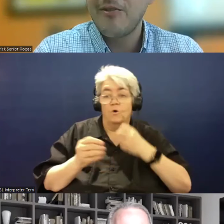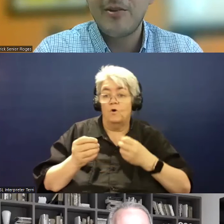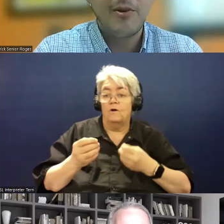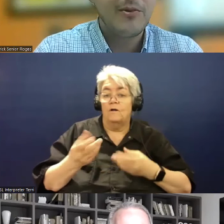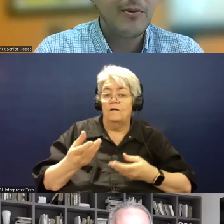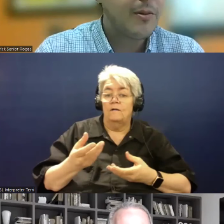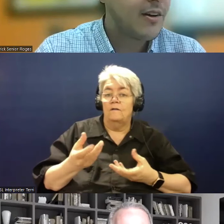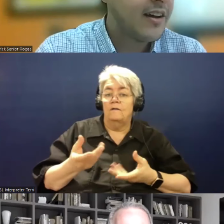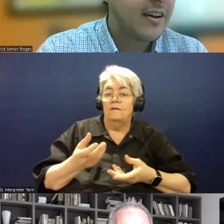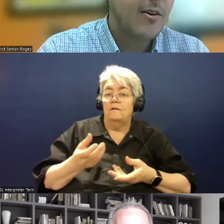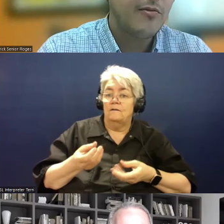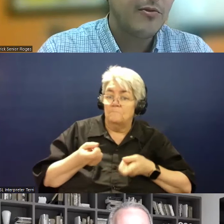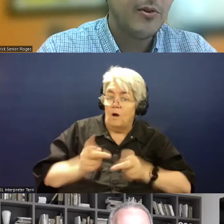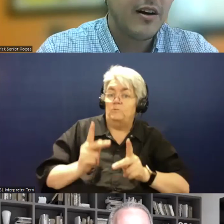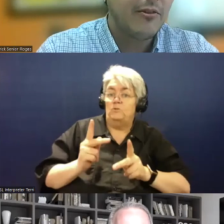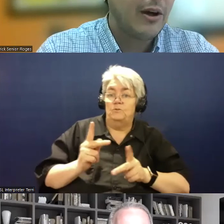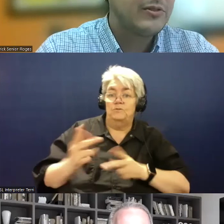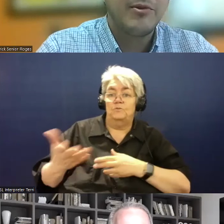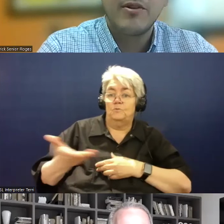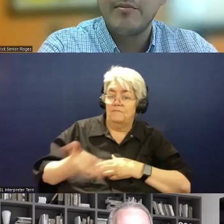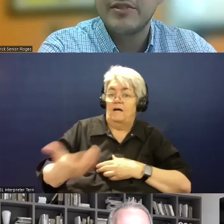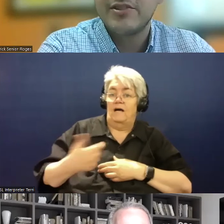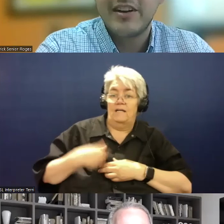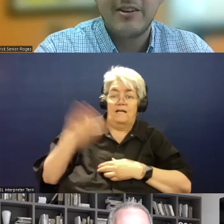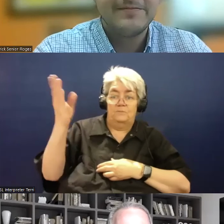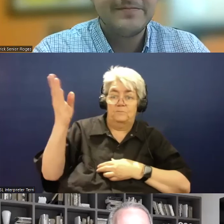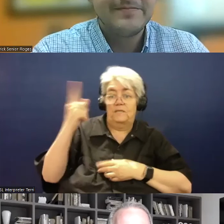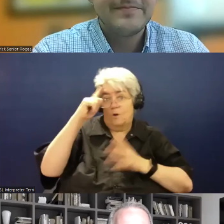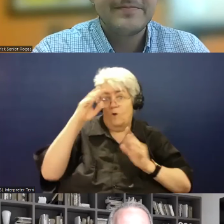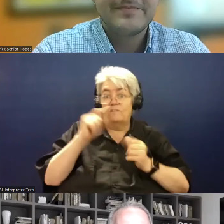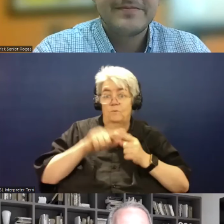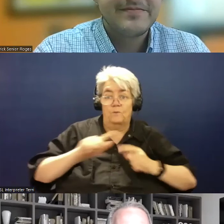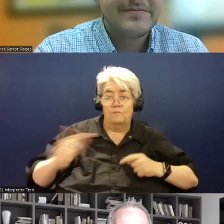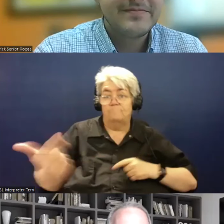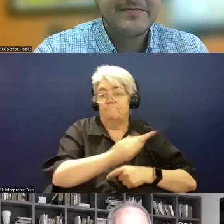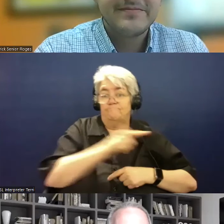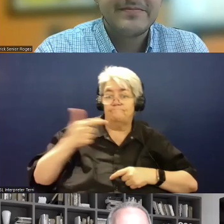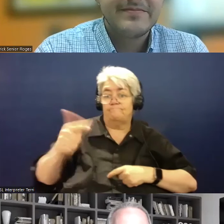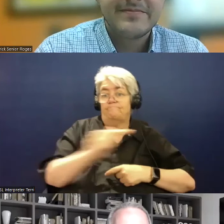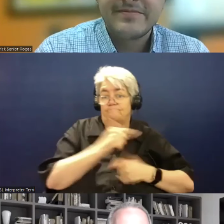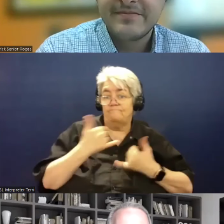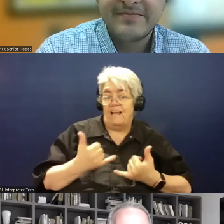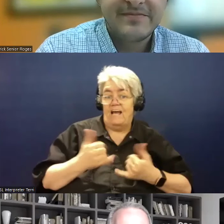HOPEFULLY GO TO A ROUND TABLE CONVERSATION NOW. INSTRUCTOR: THANK YOU SO MUCH, ERICK.